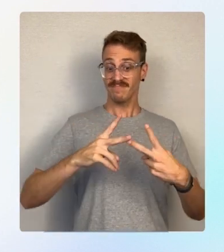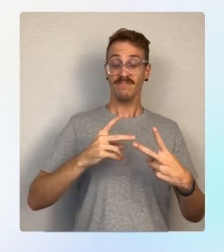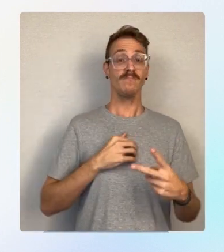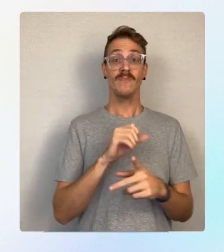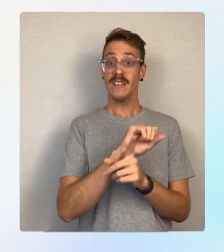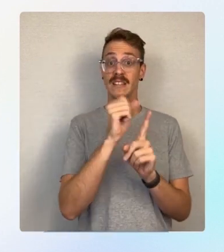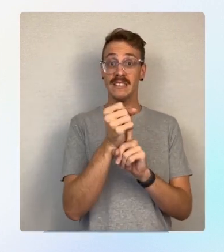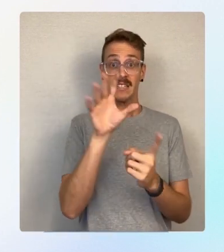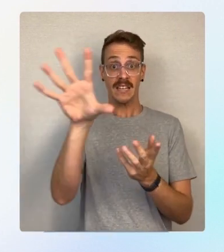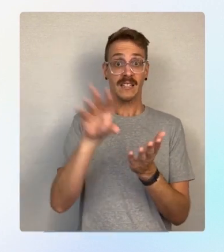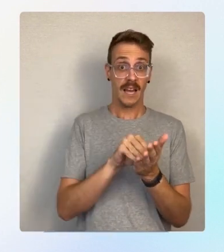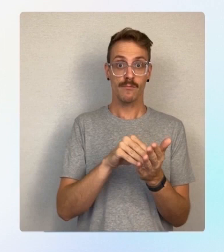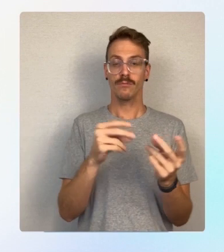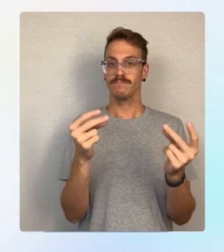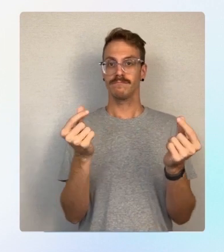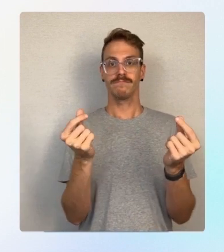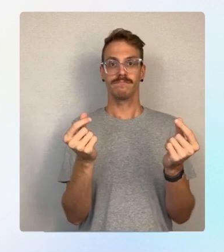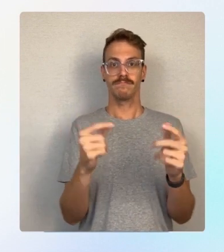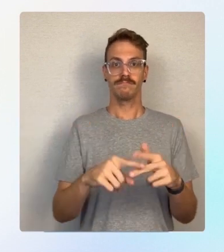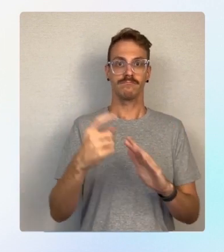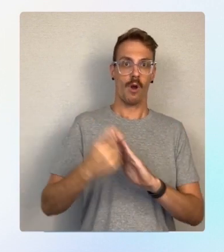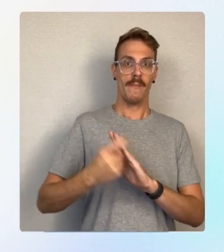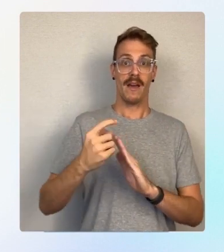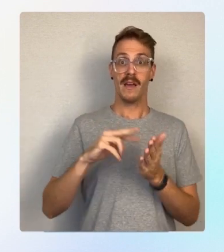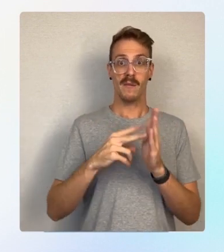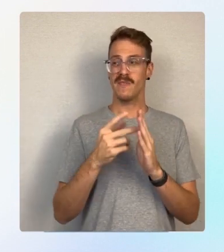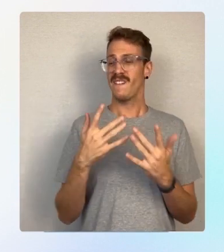"making it almost effortless to start using the Scene API."